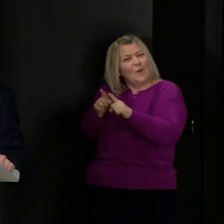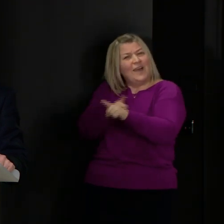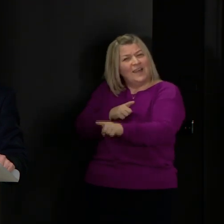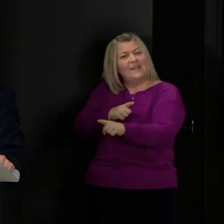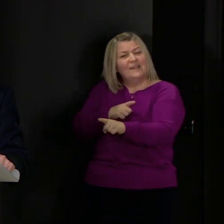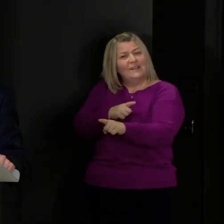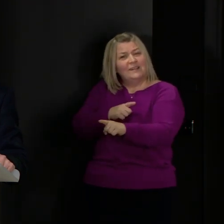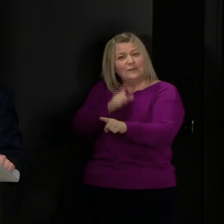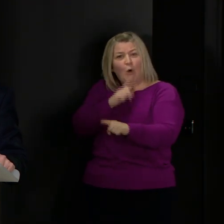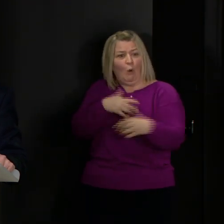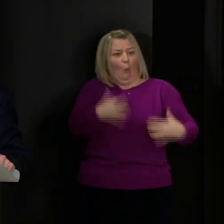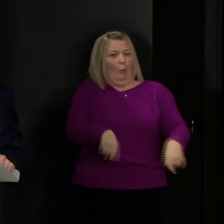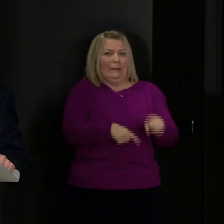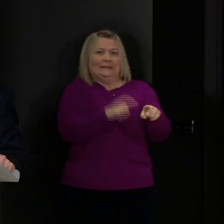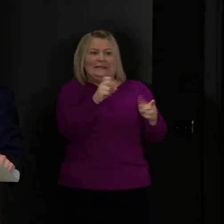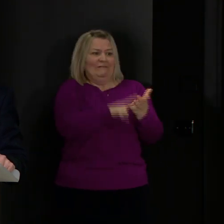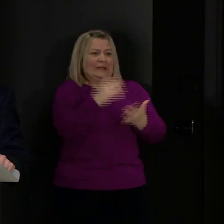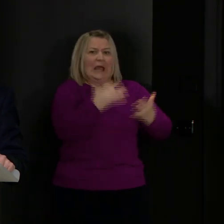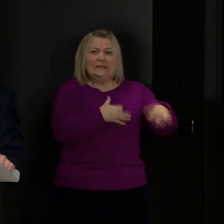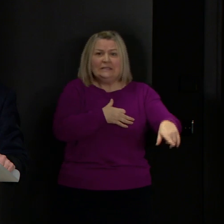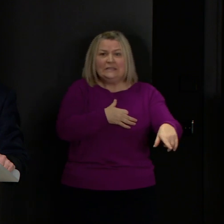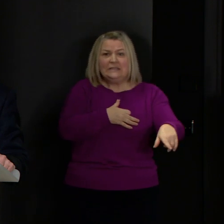that if you're experiencing symptoms that are worrying you,